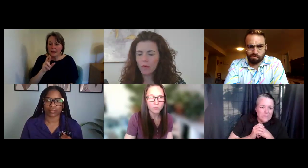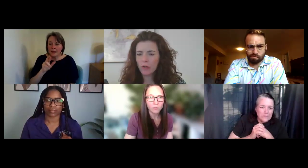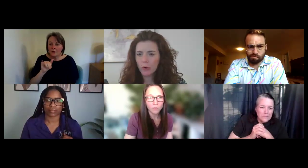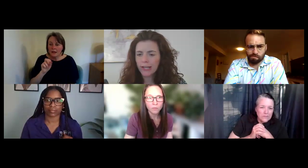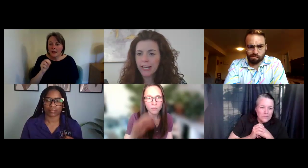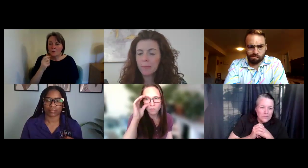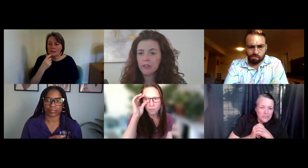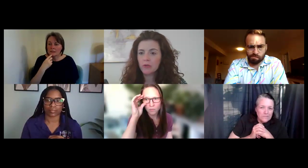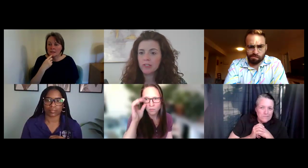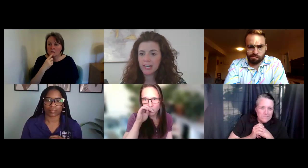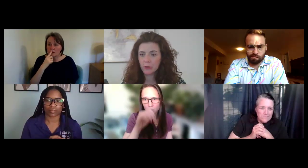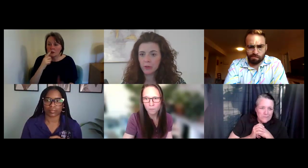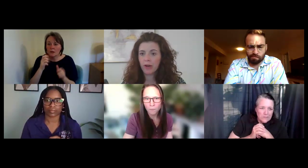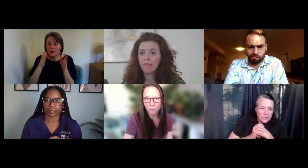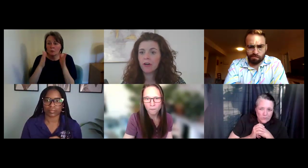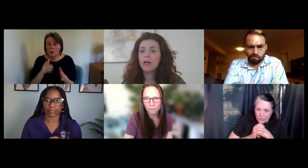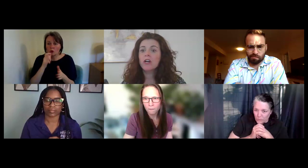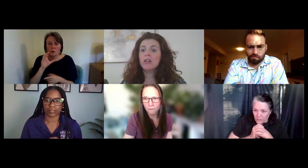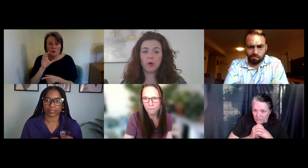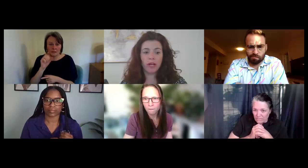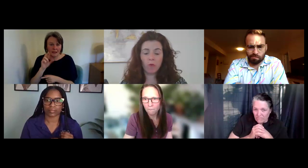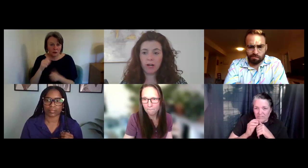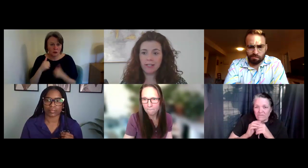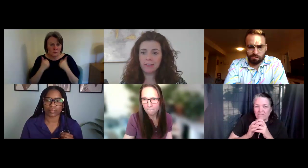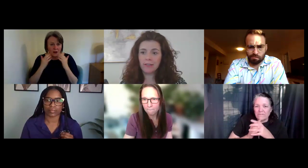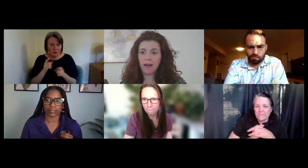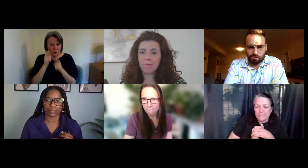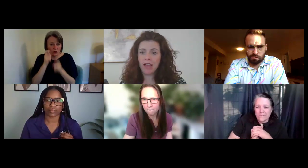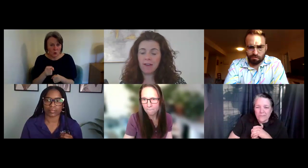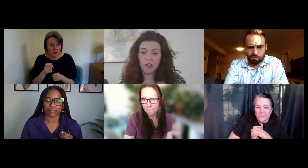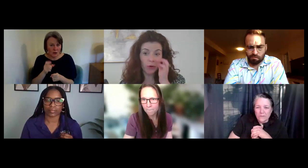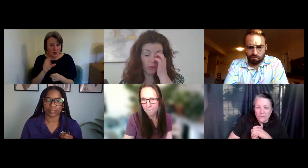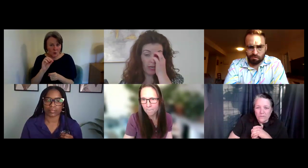oh, real quick can a person who is a cancer survivor donate organs after going through